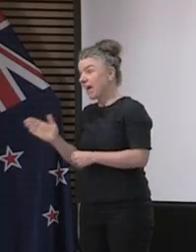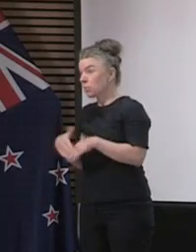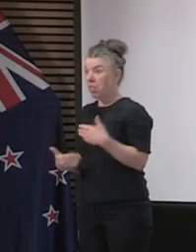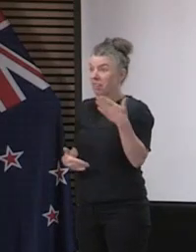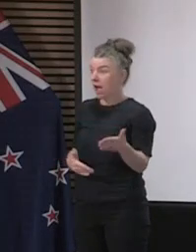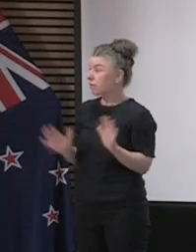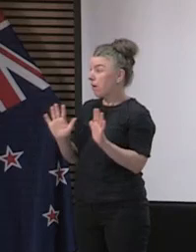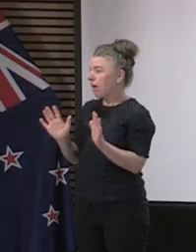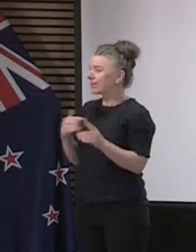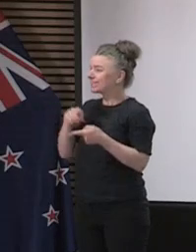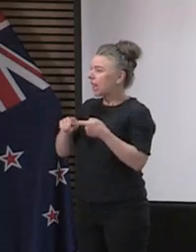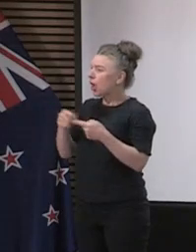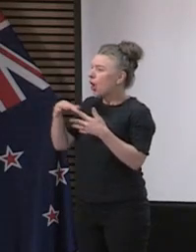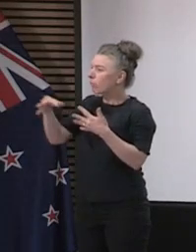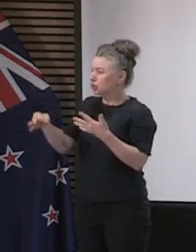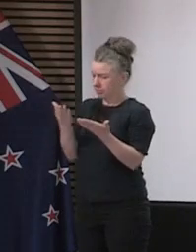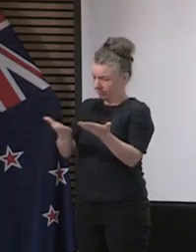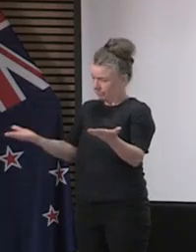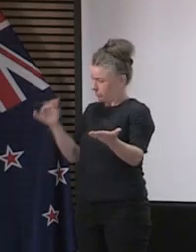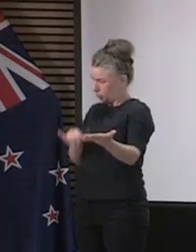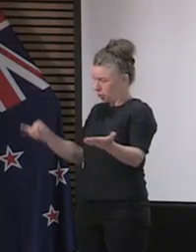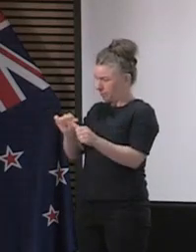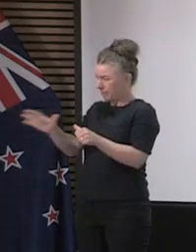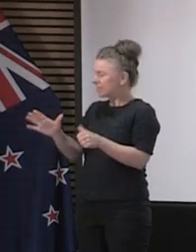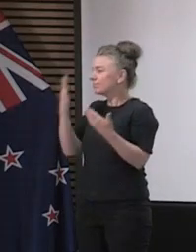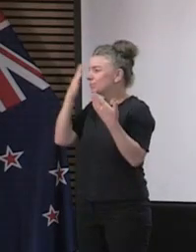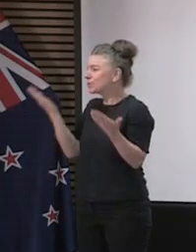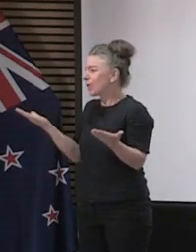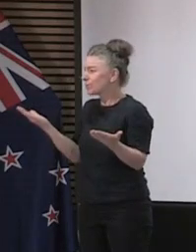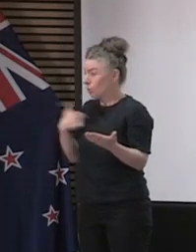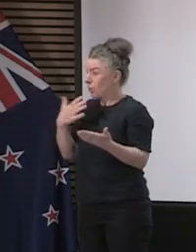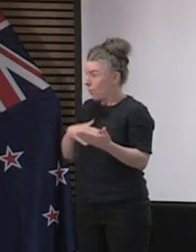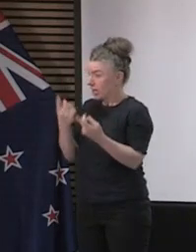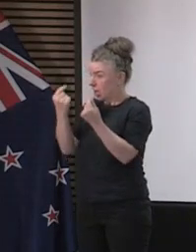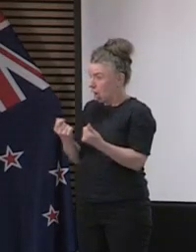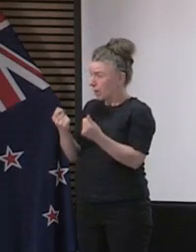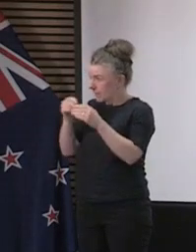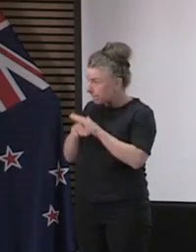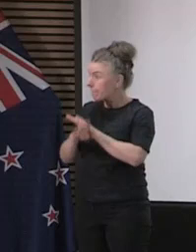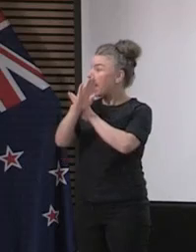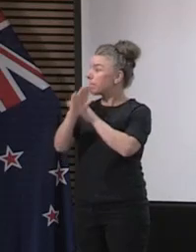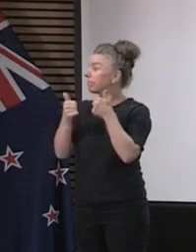this point I'm not saying anything specific at all. Because we are wanting to work